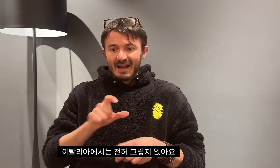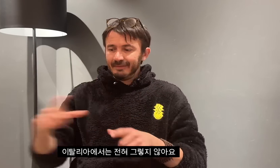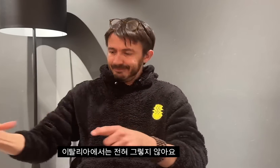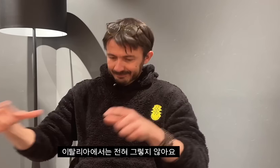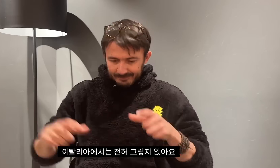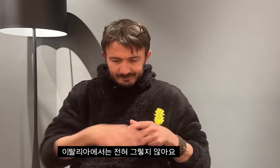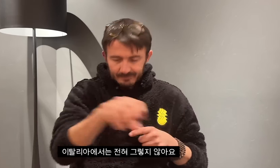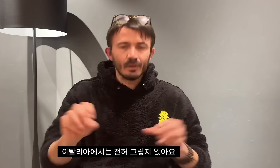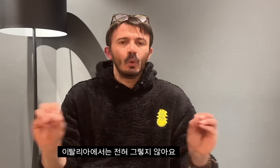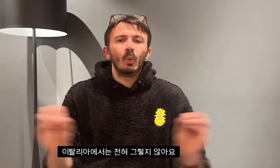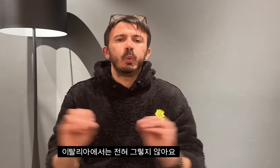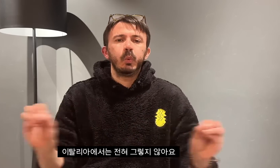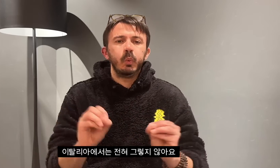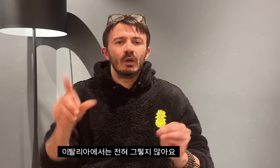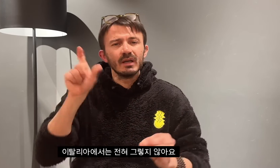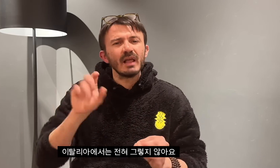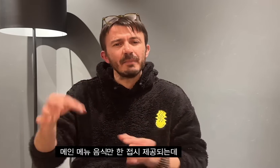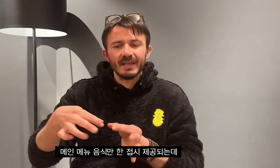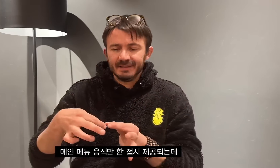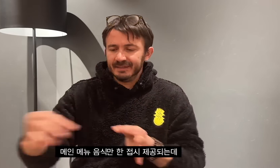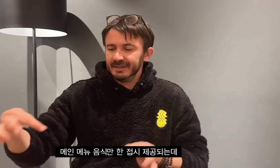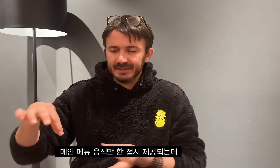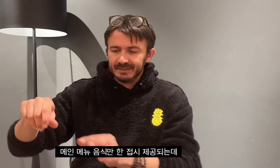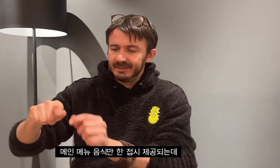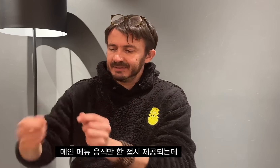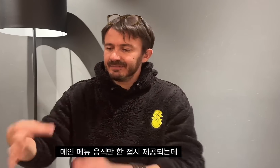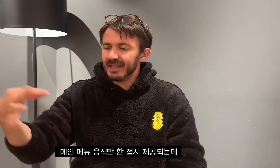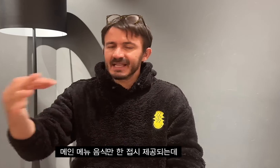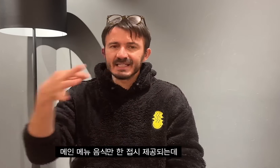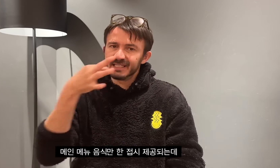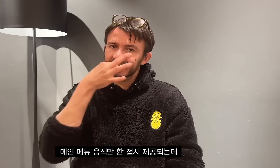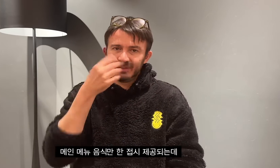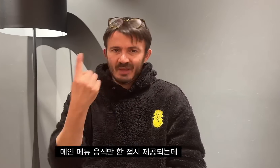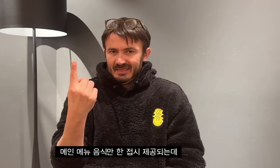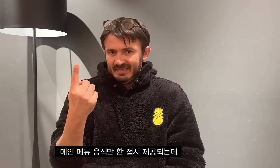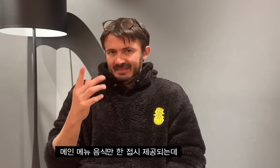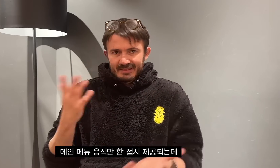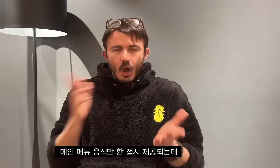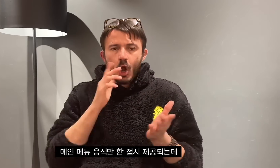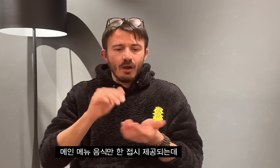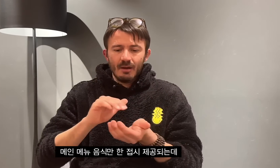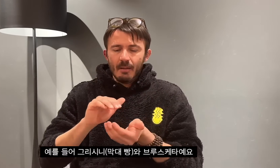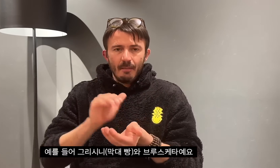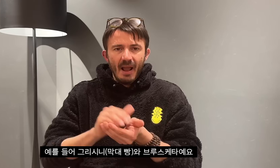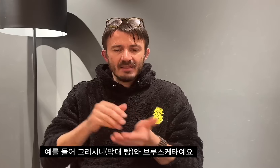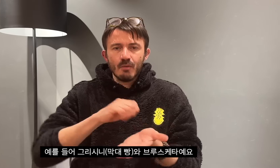Not at all like that in Italy. Only one plate of main menu food is served,